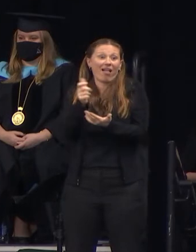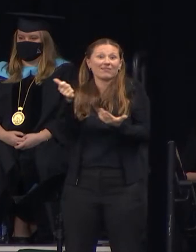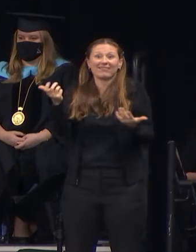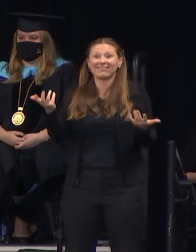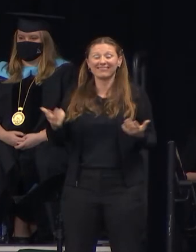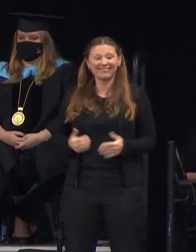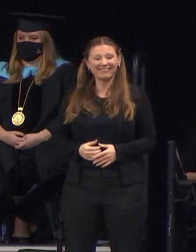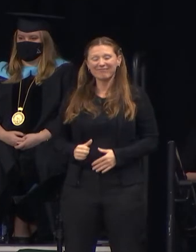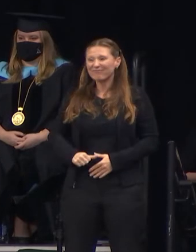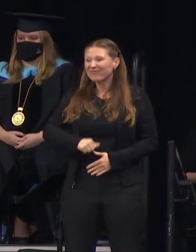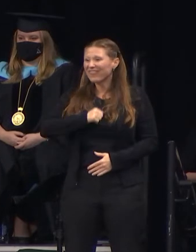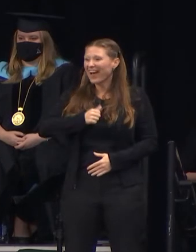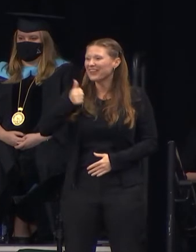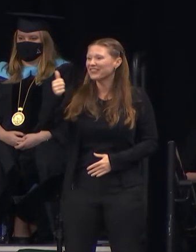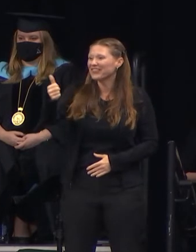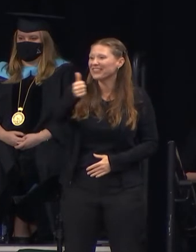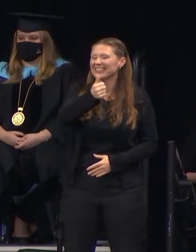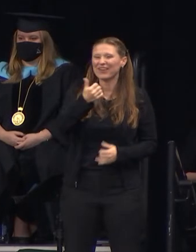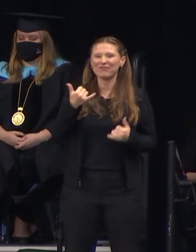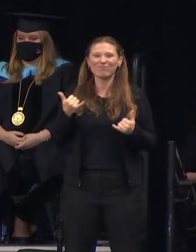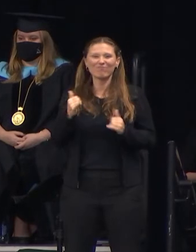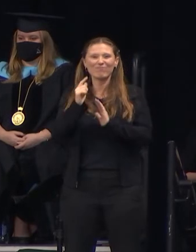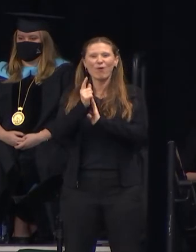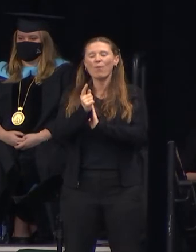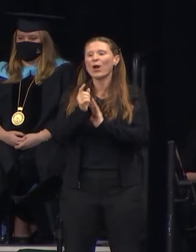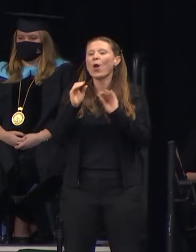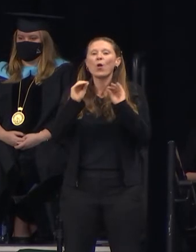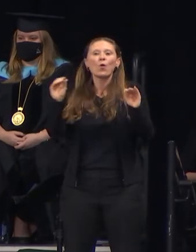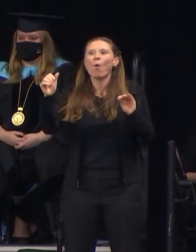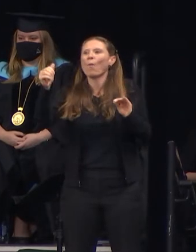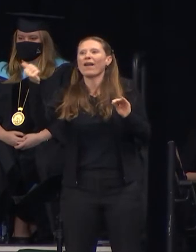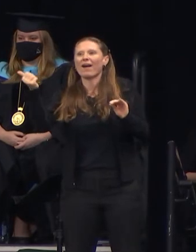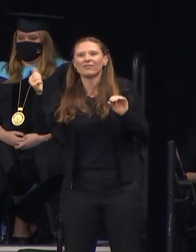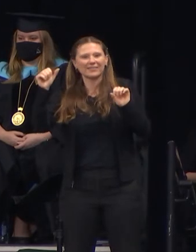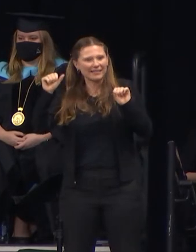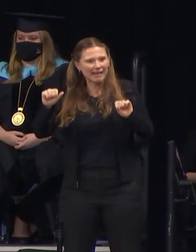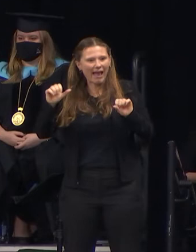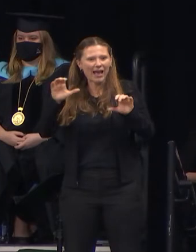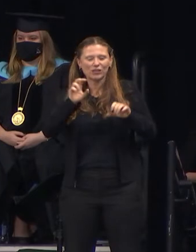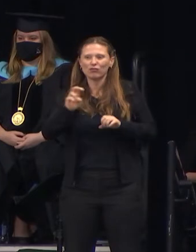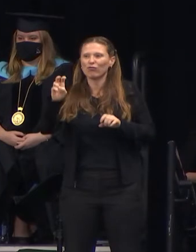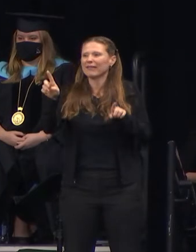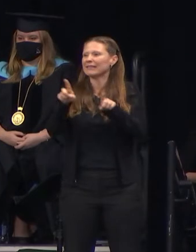Be proud of yourselves in this moment because no one else could have done it the same way you did.